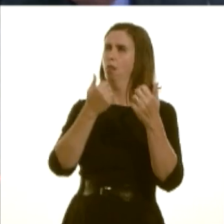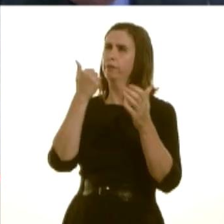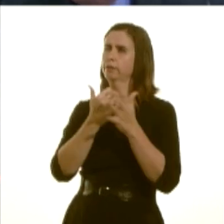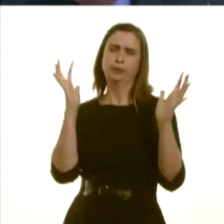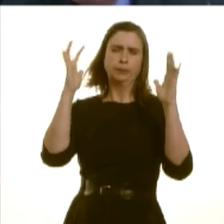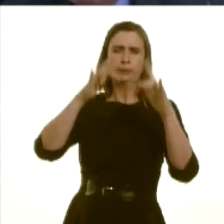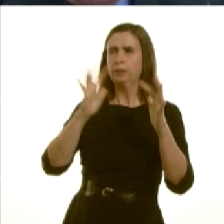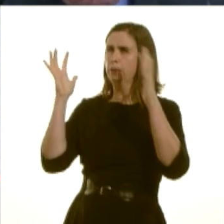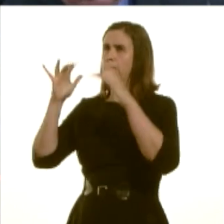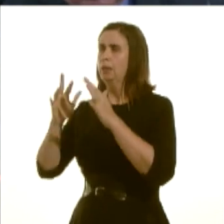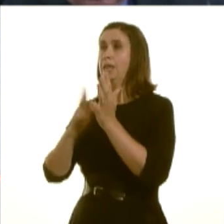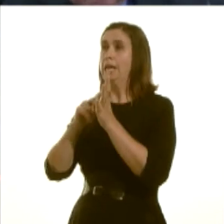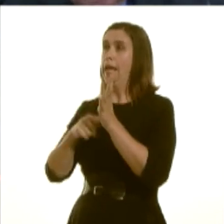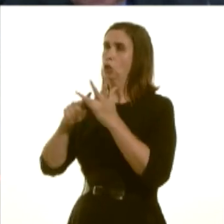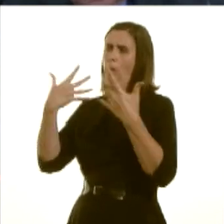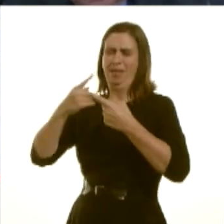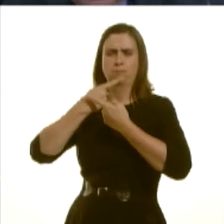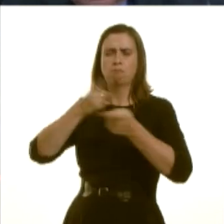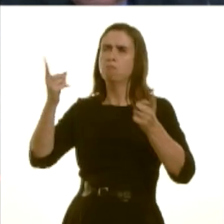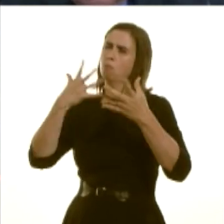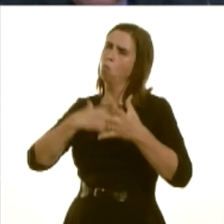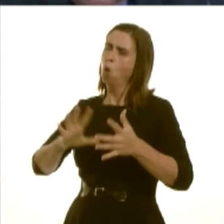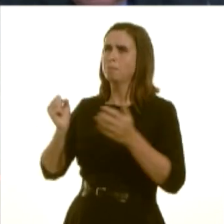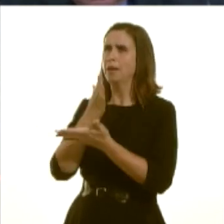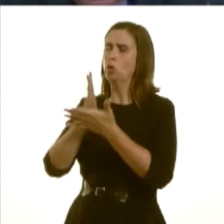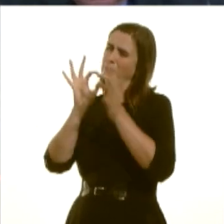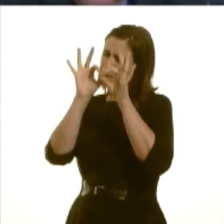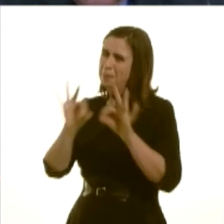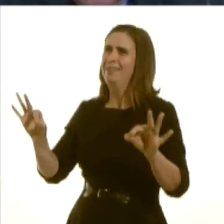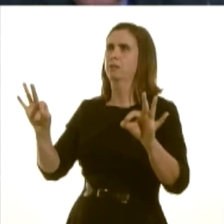NATO made about securing peace across the areas that it has responsibility for?